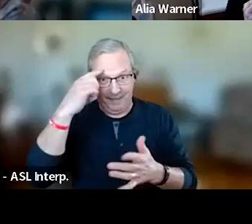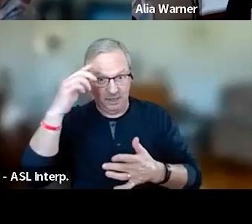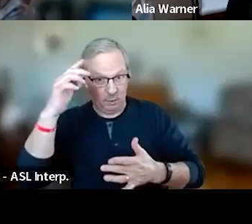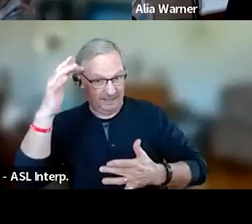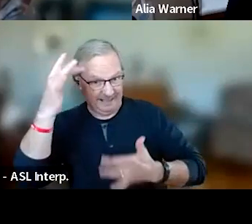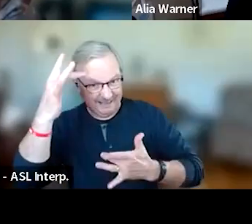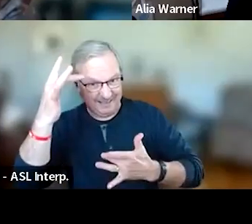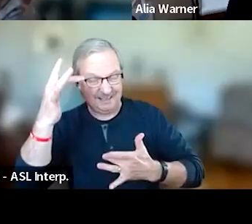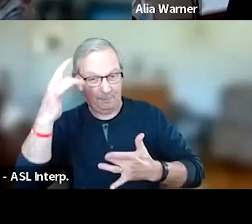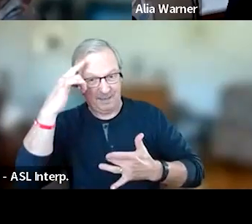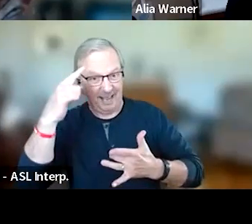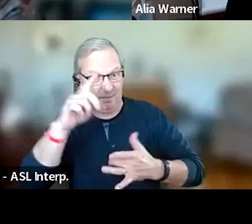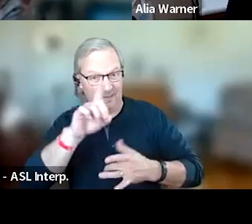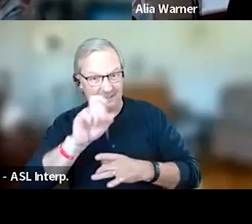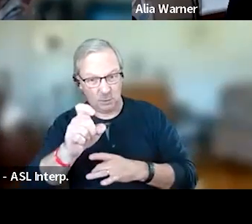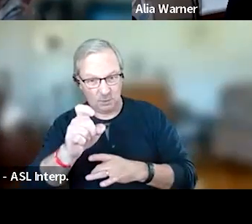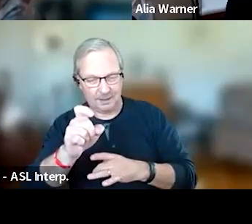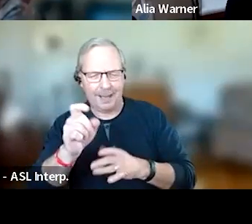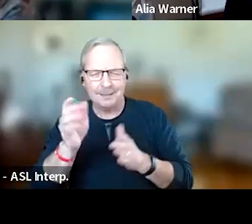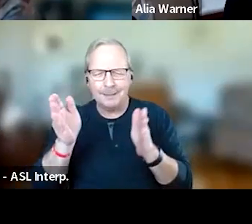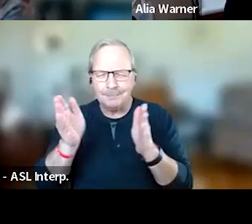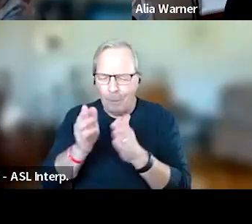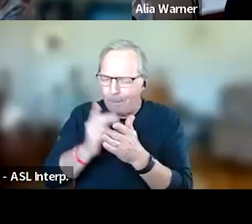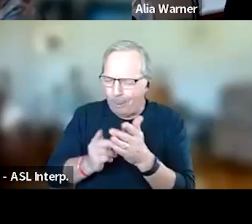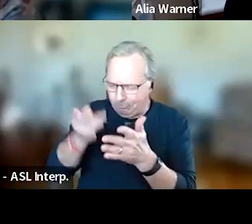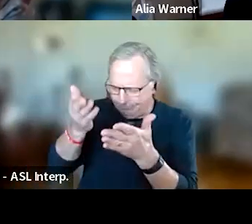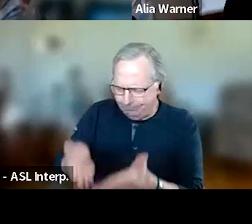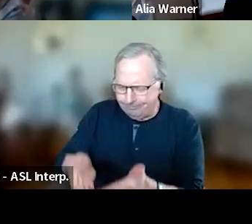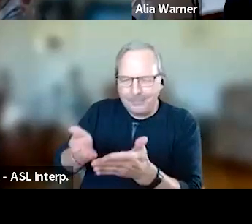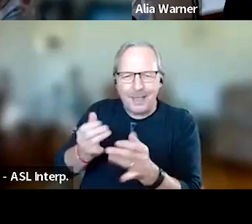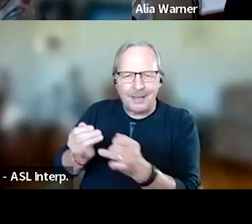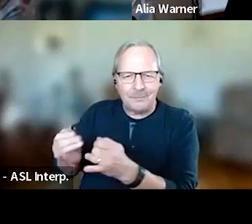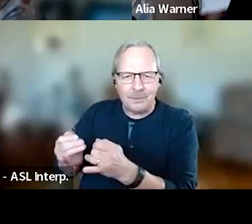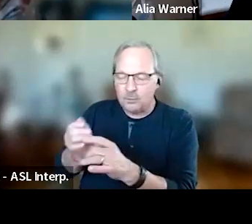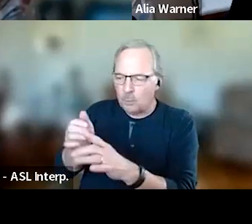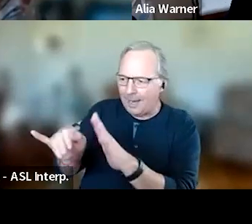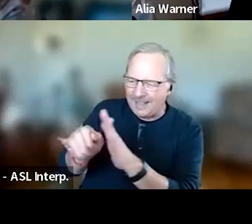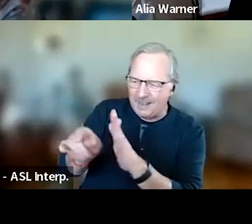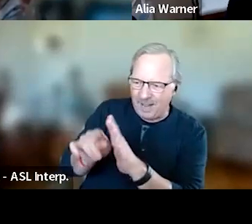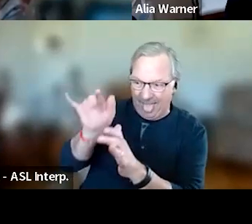is really a small part of who they are. And so by identifying someone as that thing